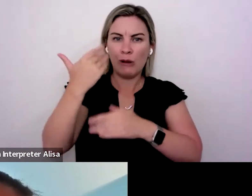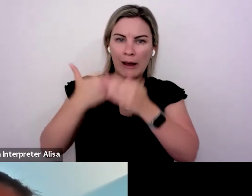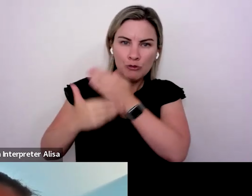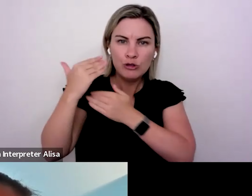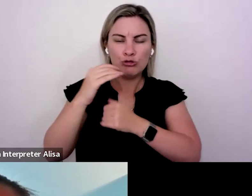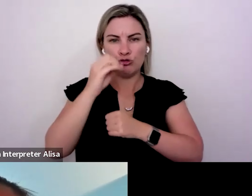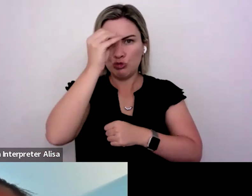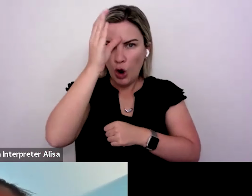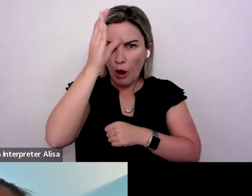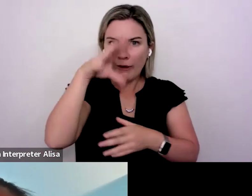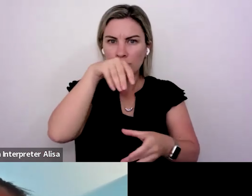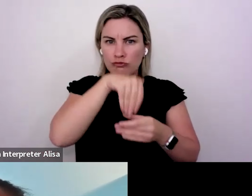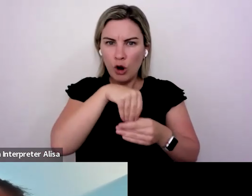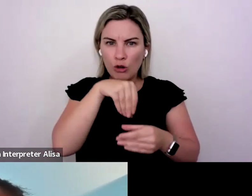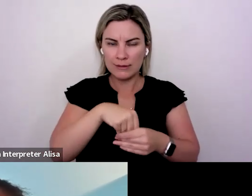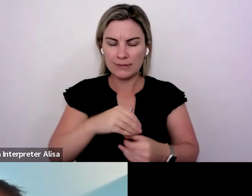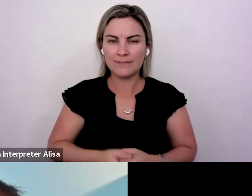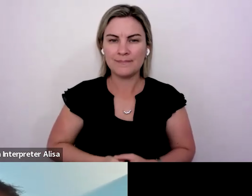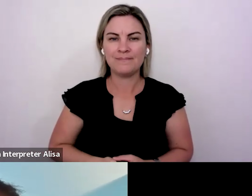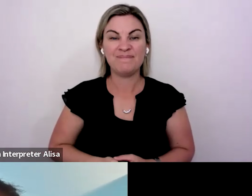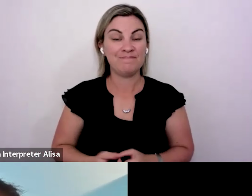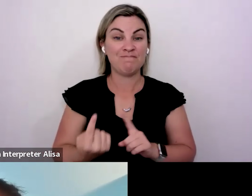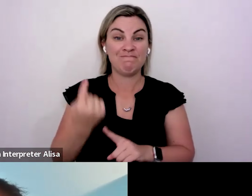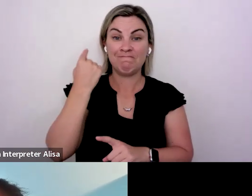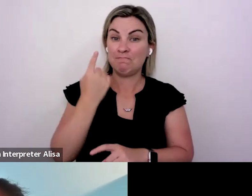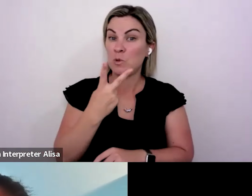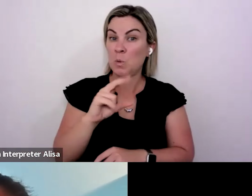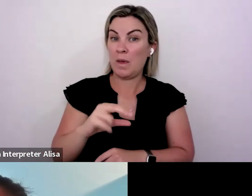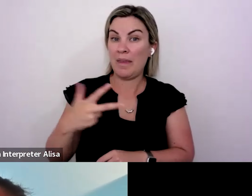And so, back in 2018, we worked with Dr Terri Janke